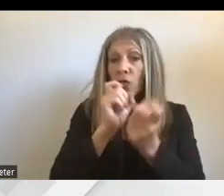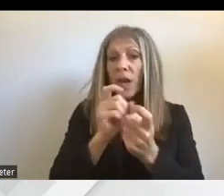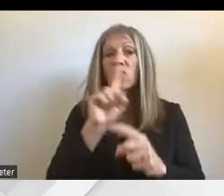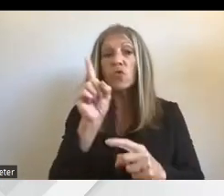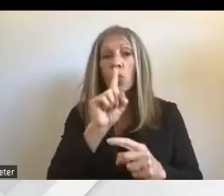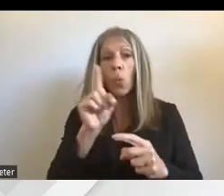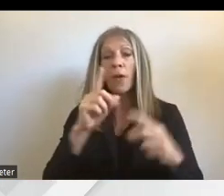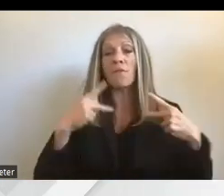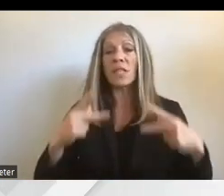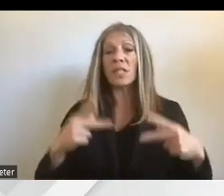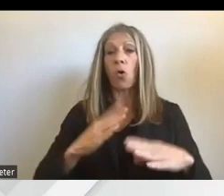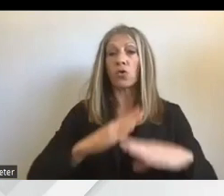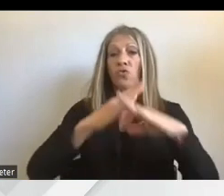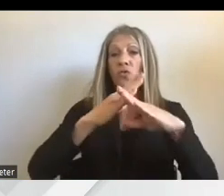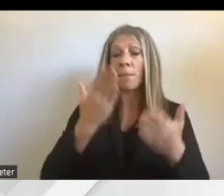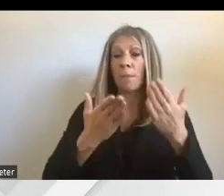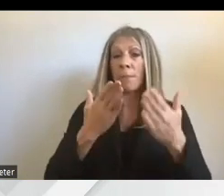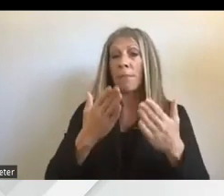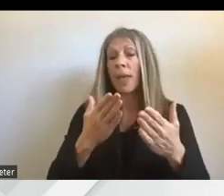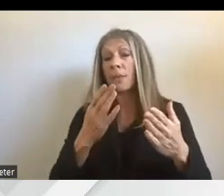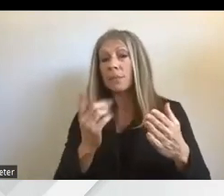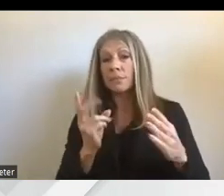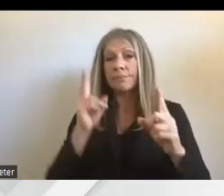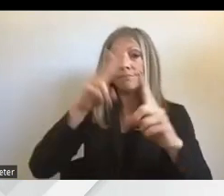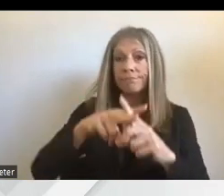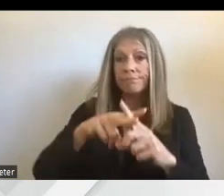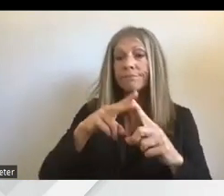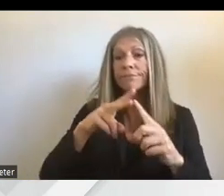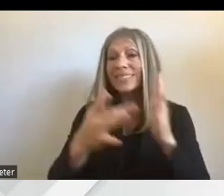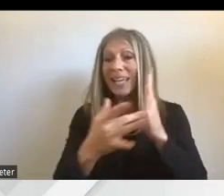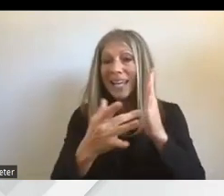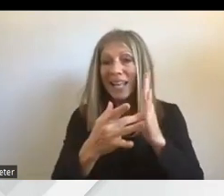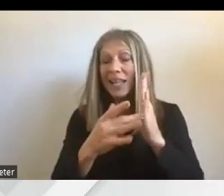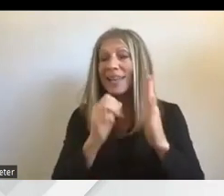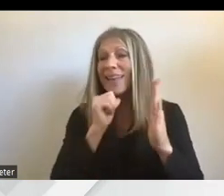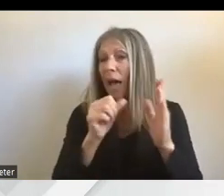existing physical constraints make compliance with applicable requirements technically infeasible,